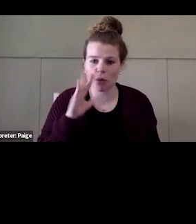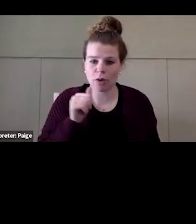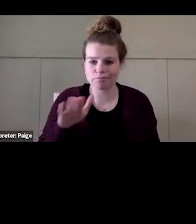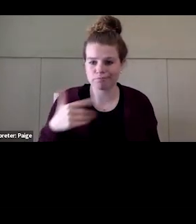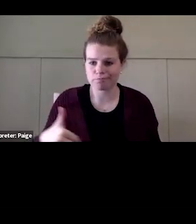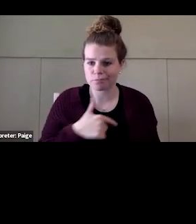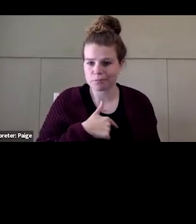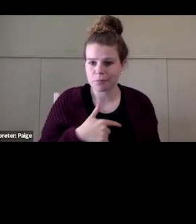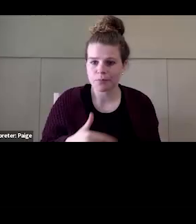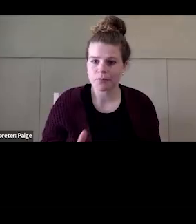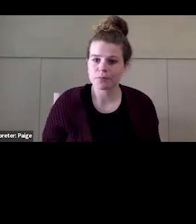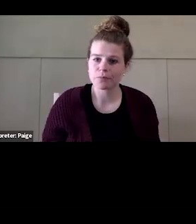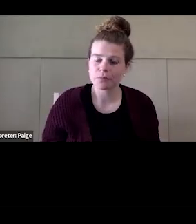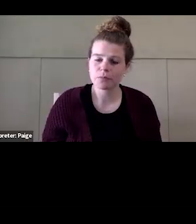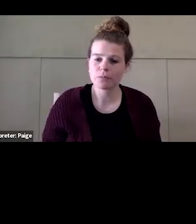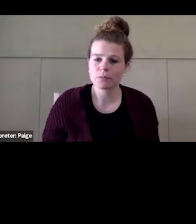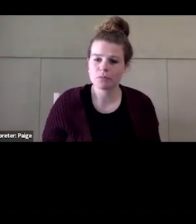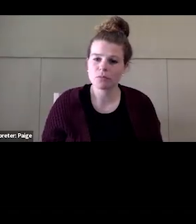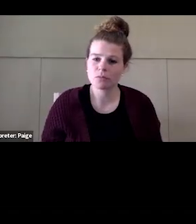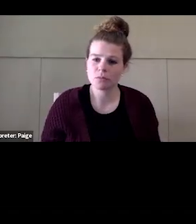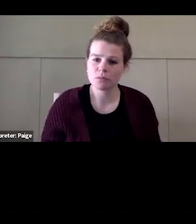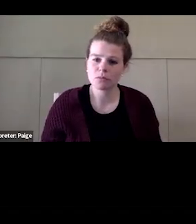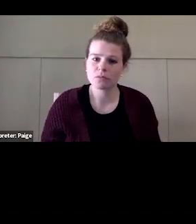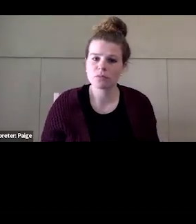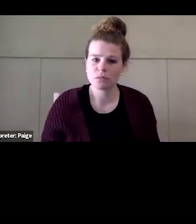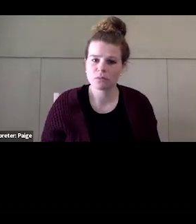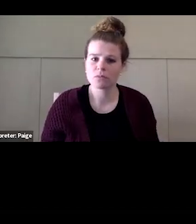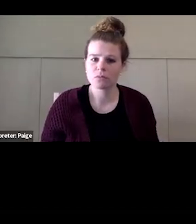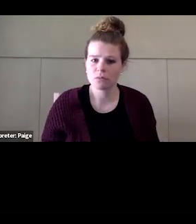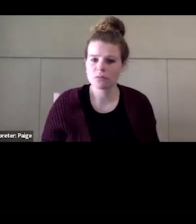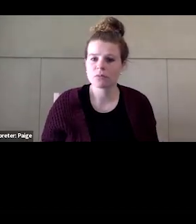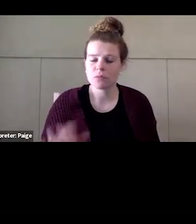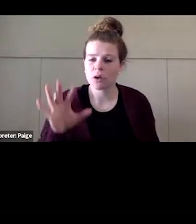The 911 Center here in Denver is not part of the police department,